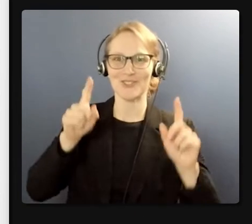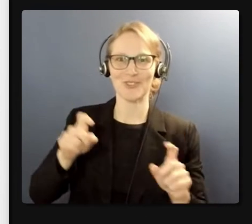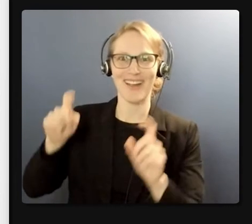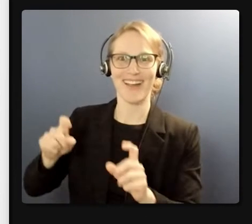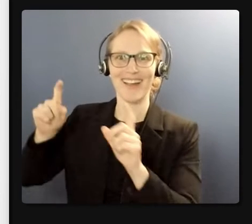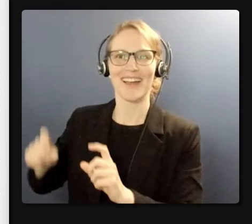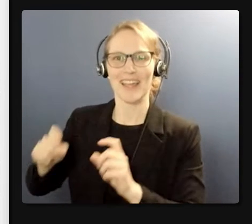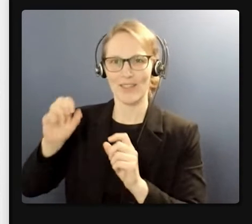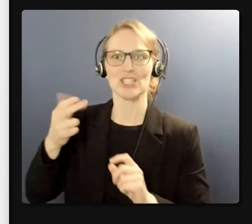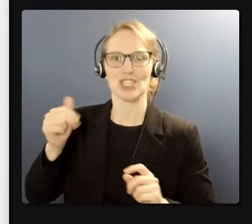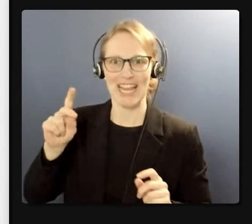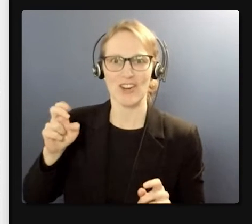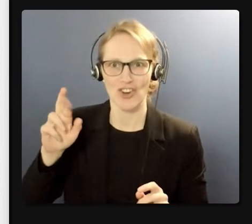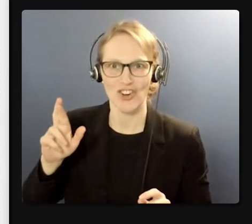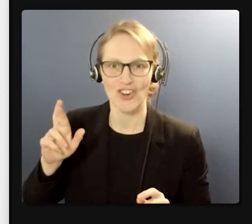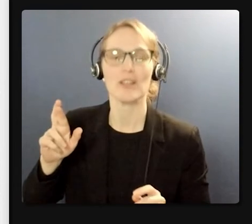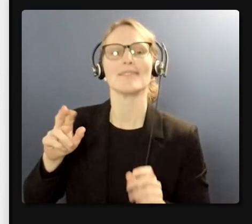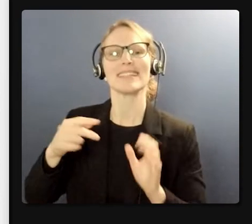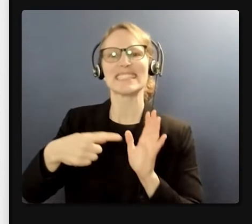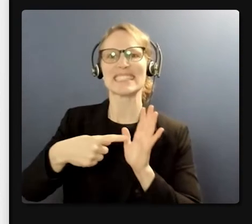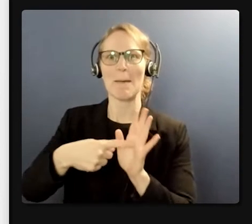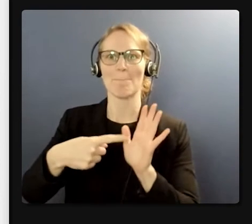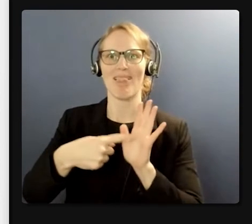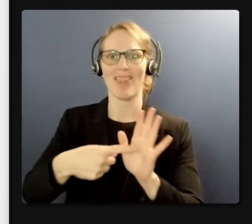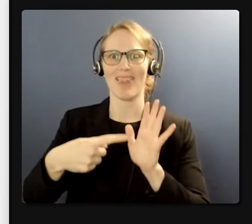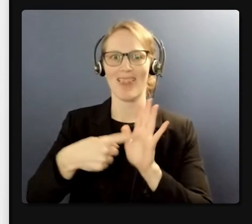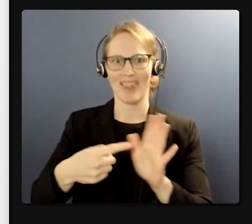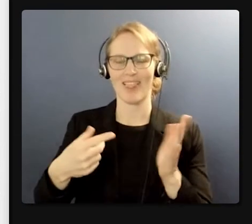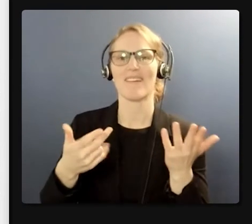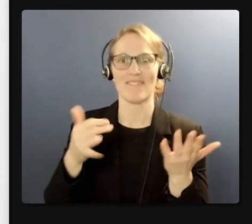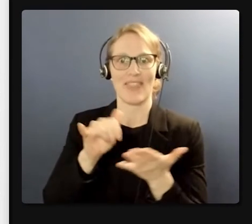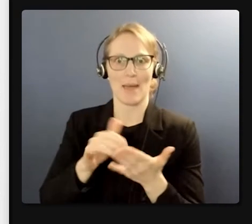So here is an example of that shader running in unreal,